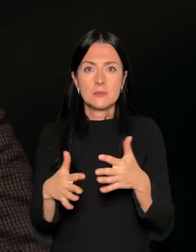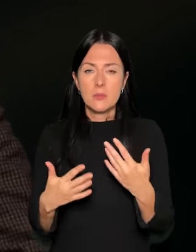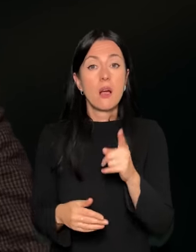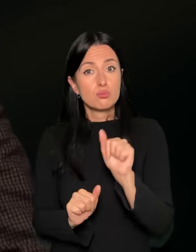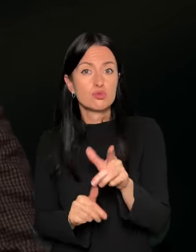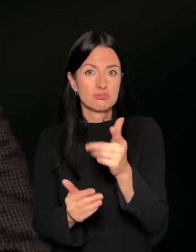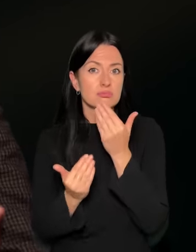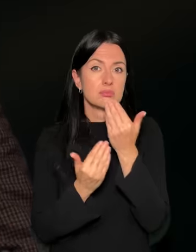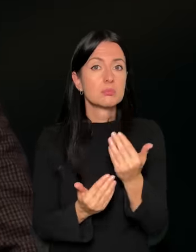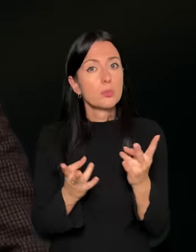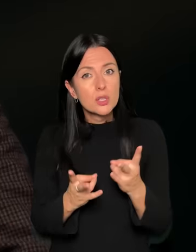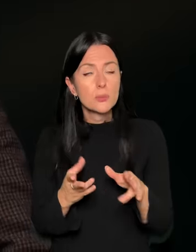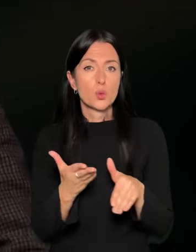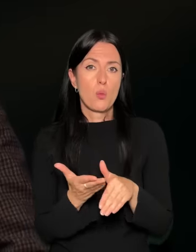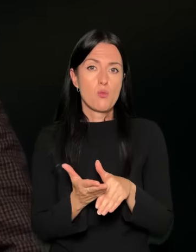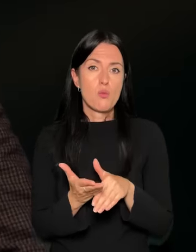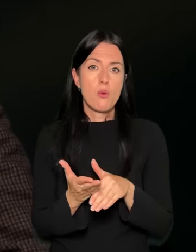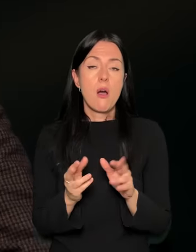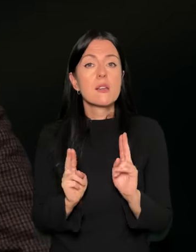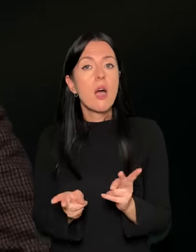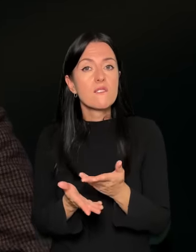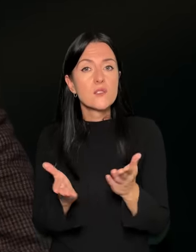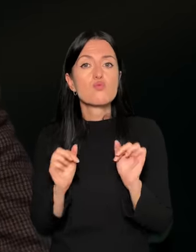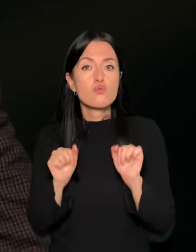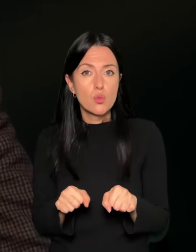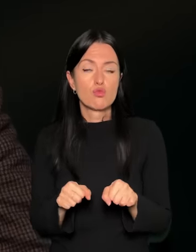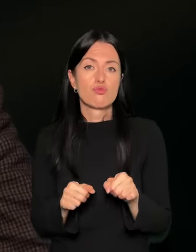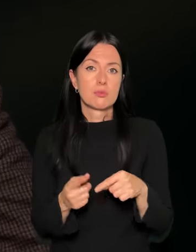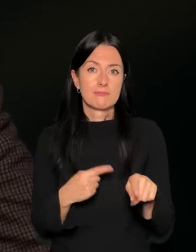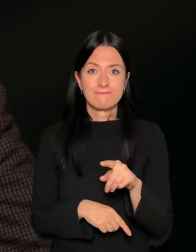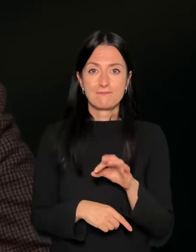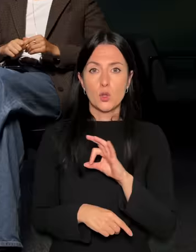ask them if they need help and how you can be helpful.